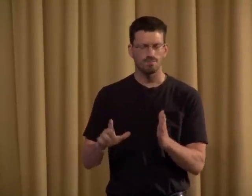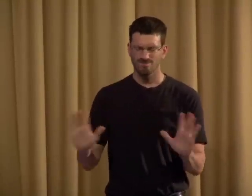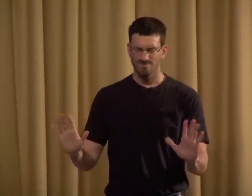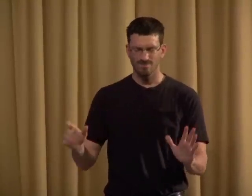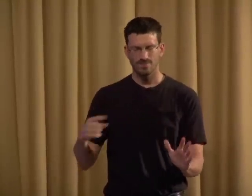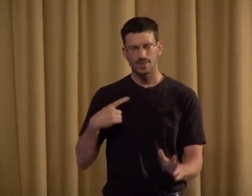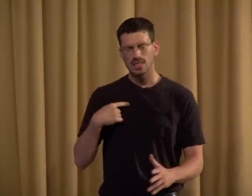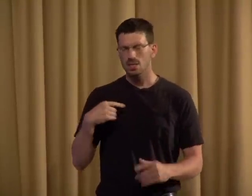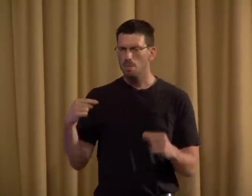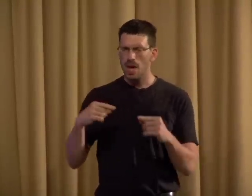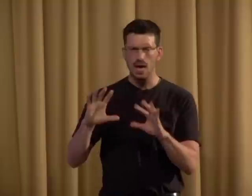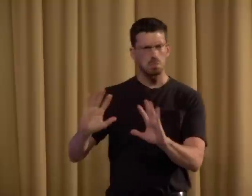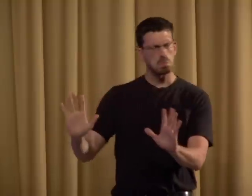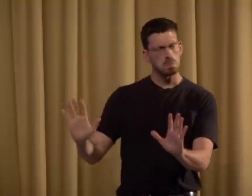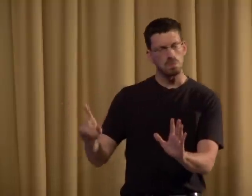The doctor said, I don't want to operate. She's too fragile and she's not in too much pain. Josh, try and encourage her to let go and accept what's happening.